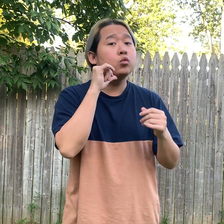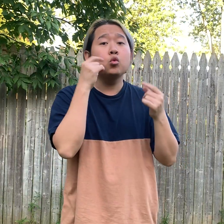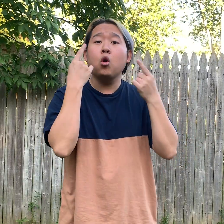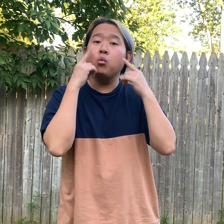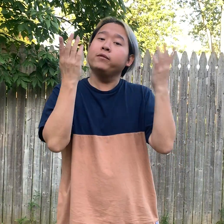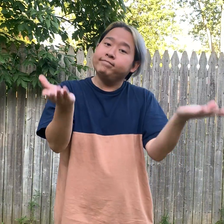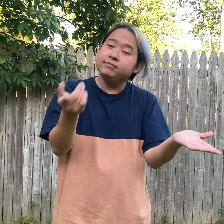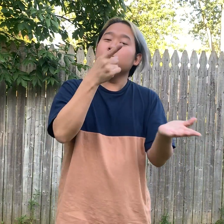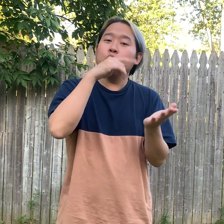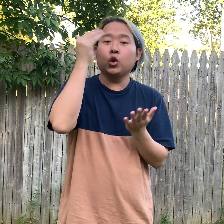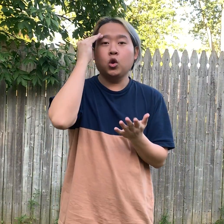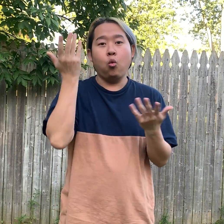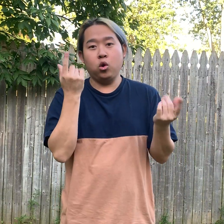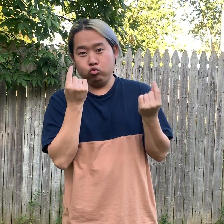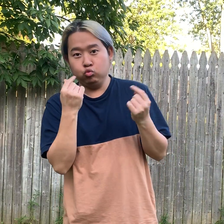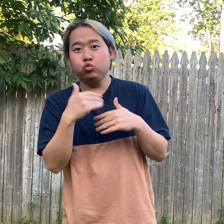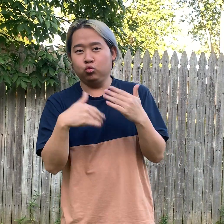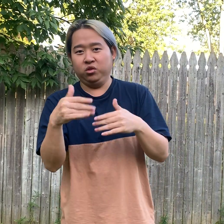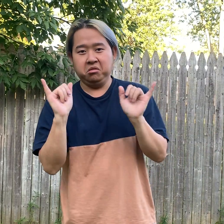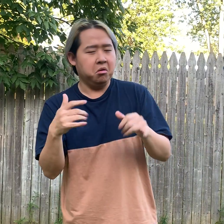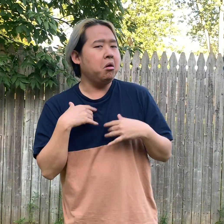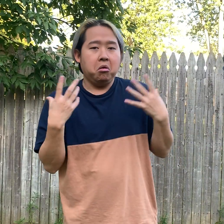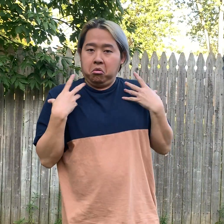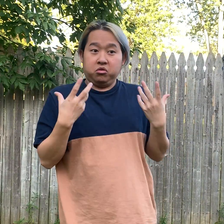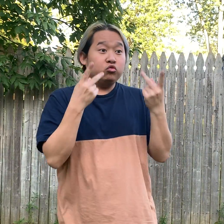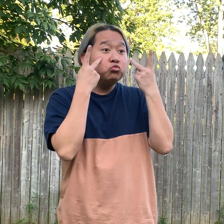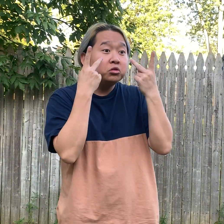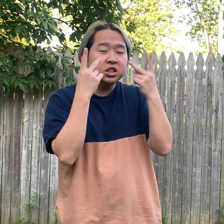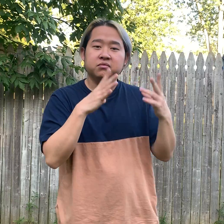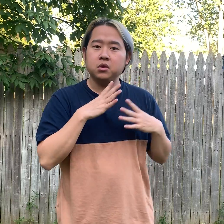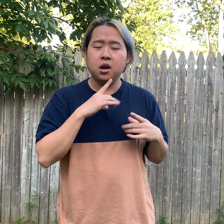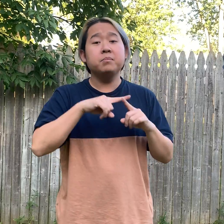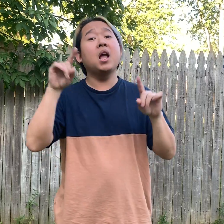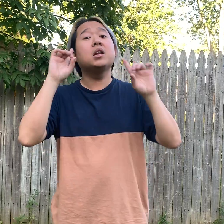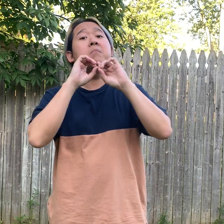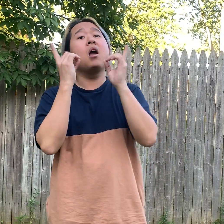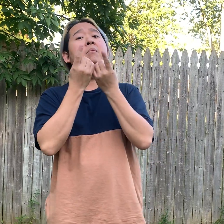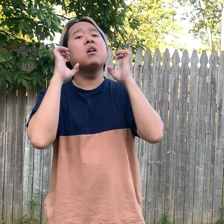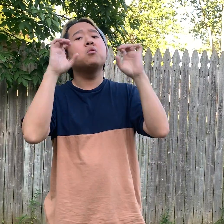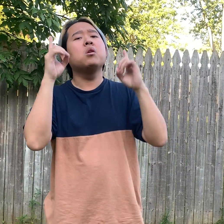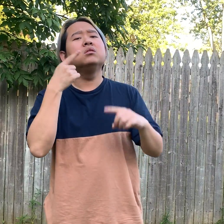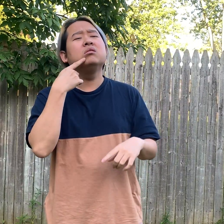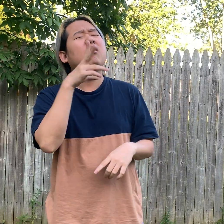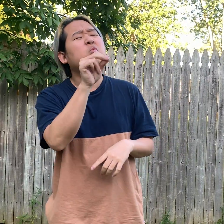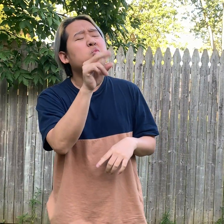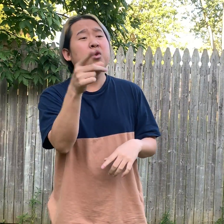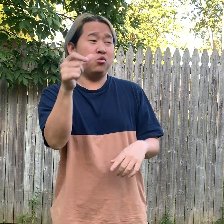but if not, I would not be allowed to change my major. However, the chair of the education department said that they were unwilling to sign off on this change